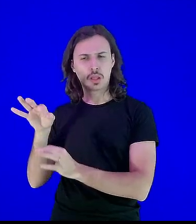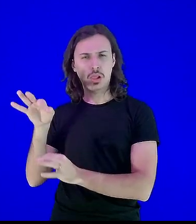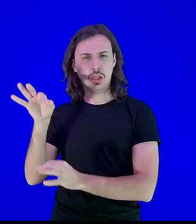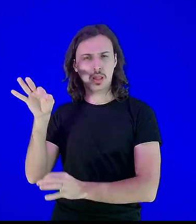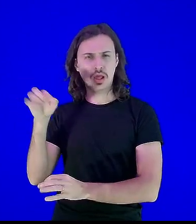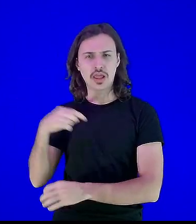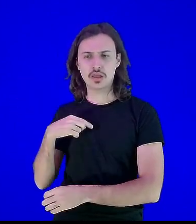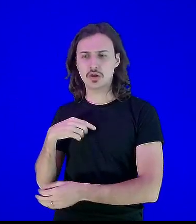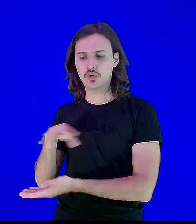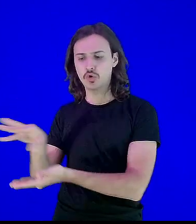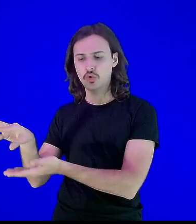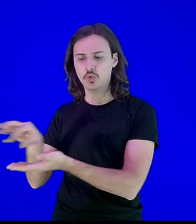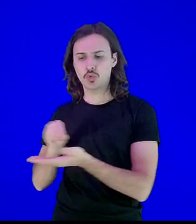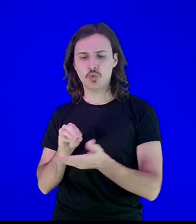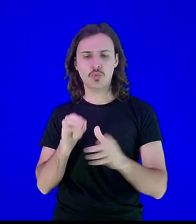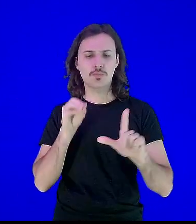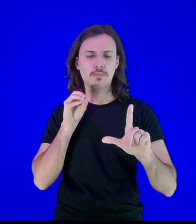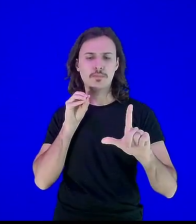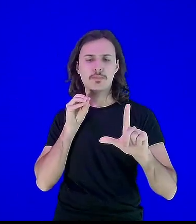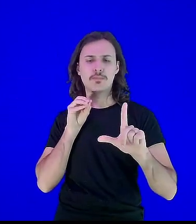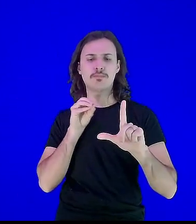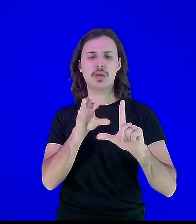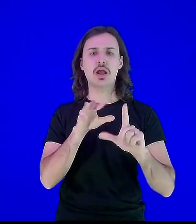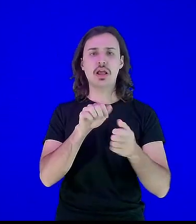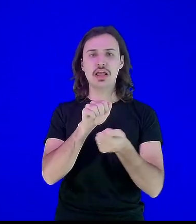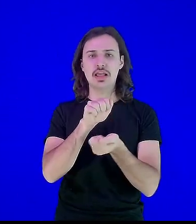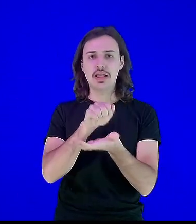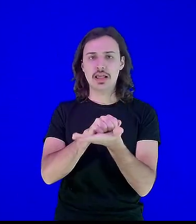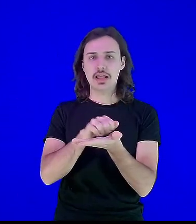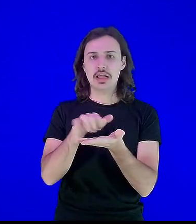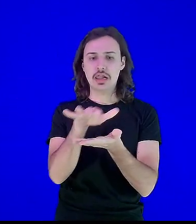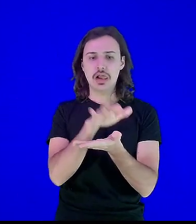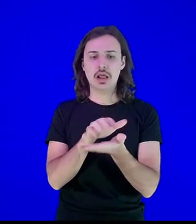be converted to signs, I'll also Implement that